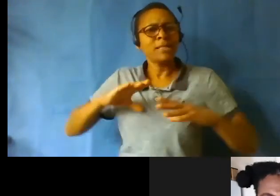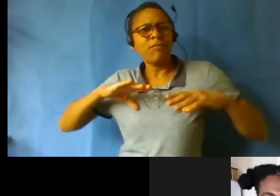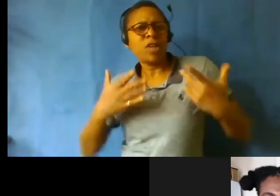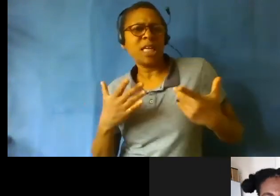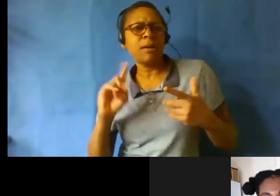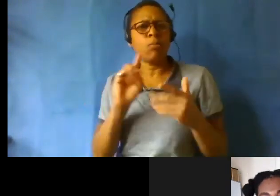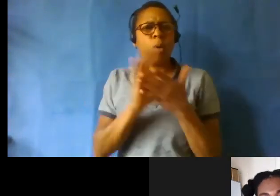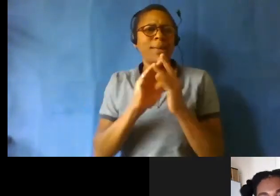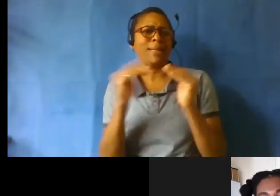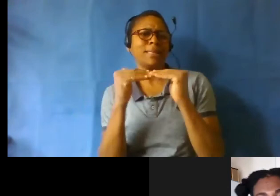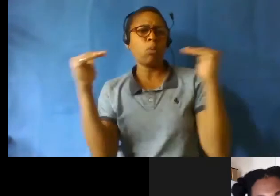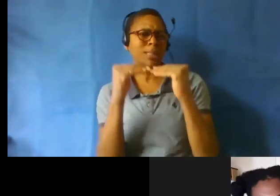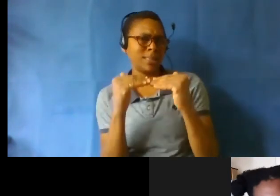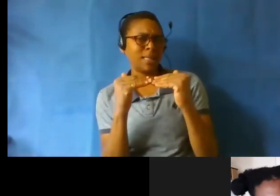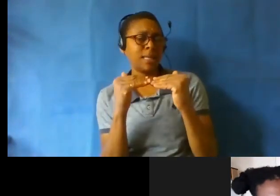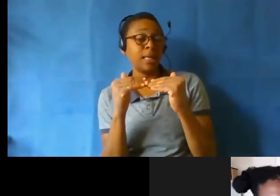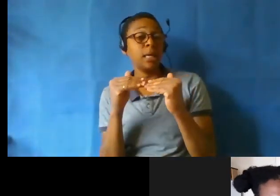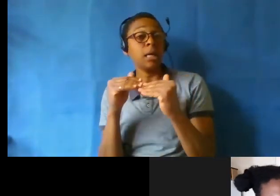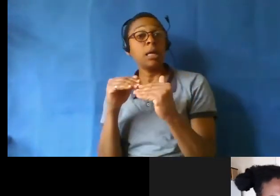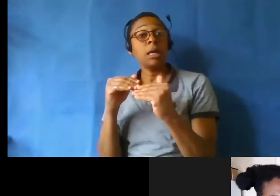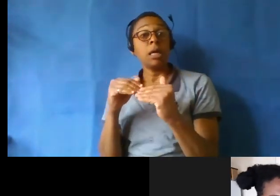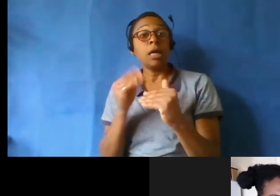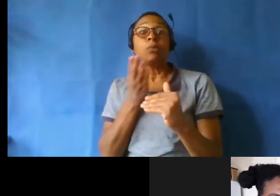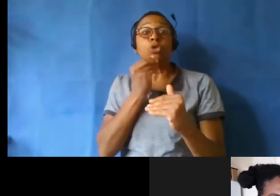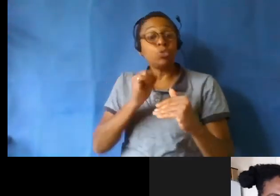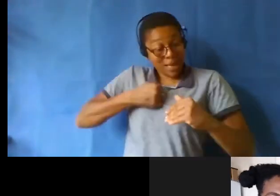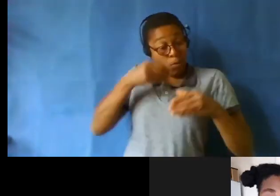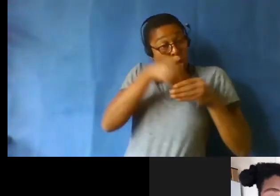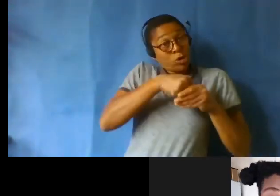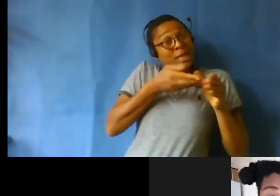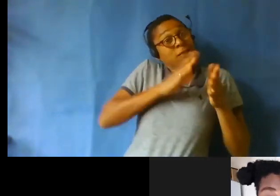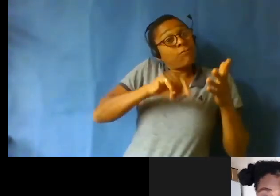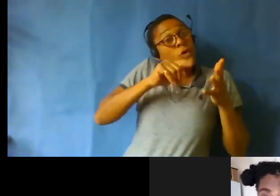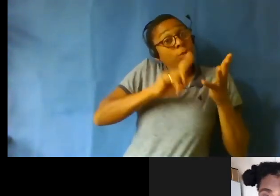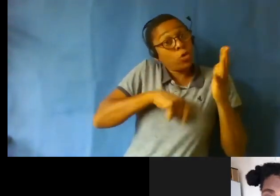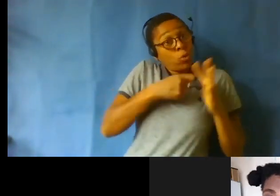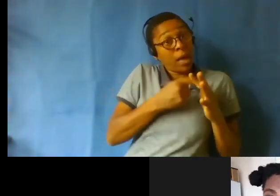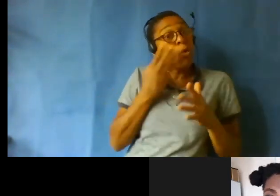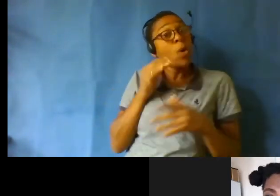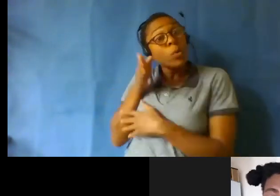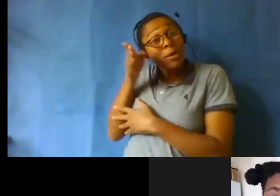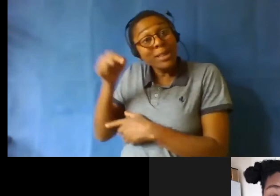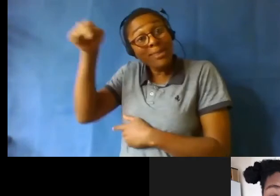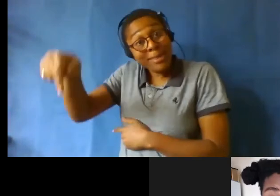within the context of the society and we found that actually what we understood